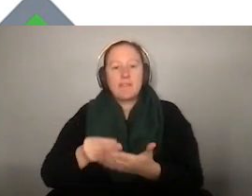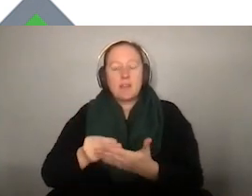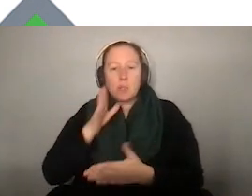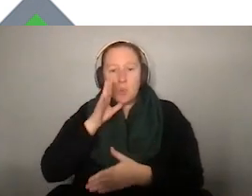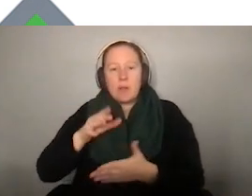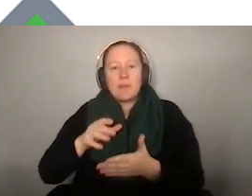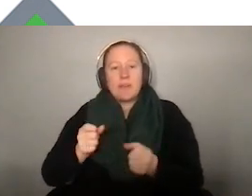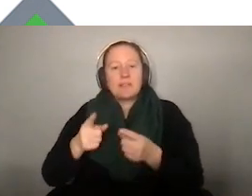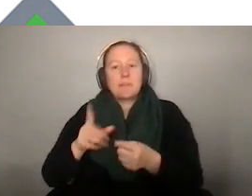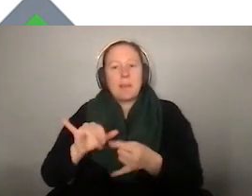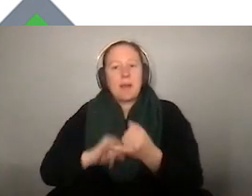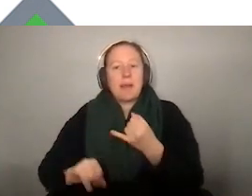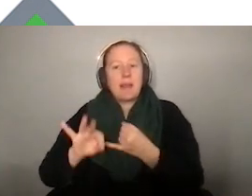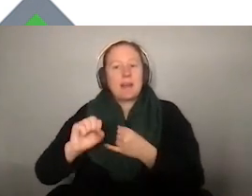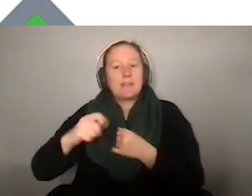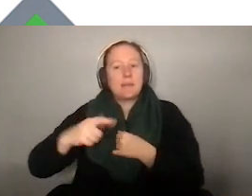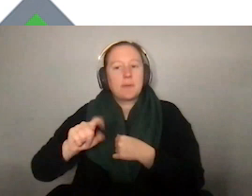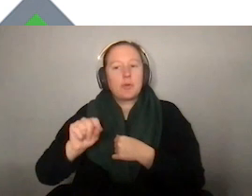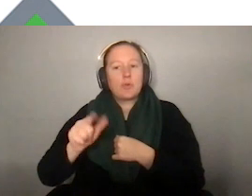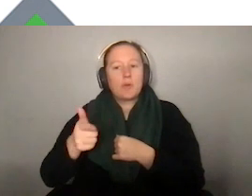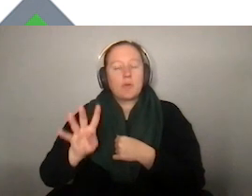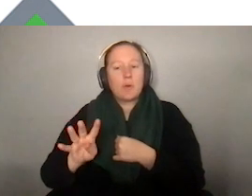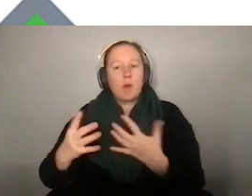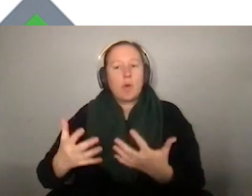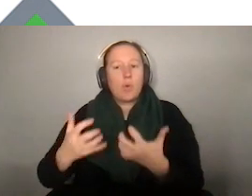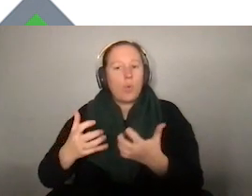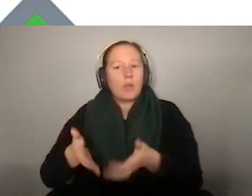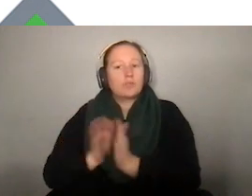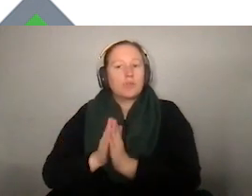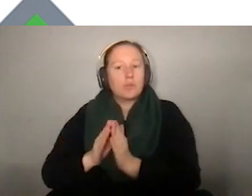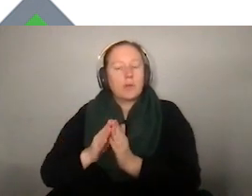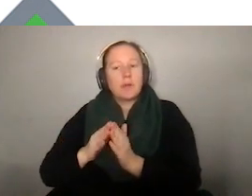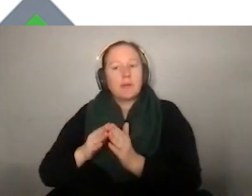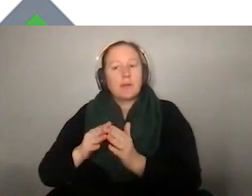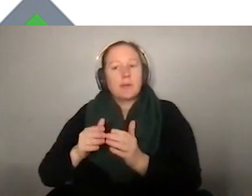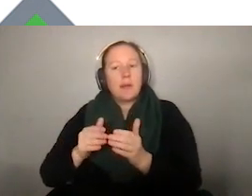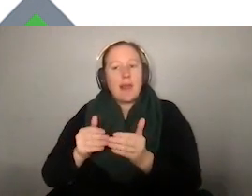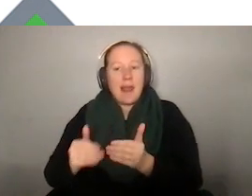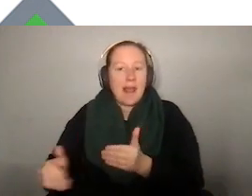the end of September 2024 and would like to request advanced payment of the canceling funds